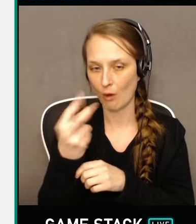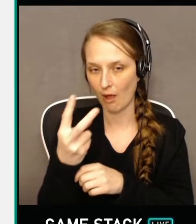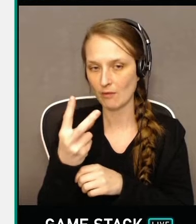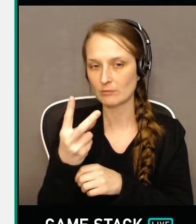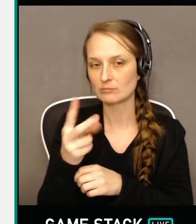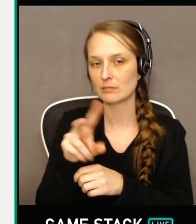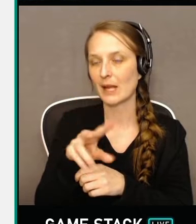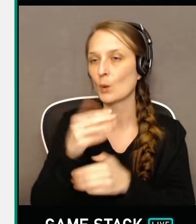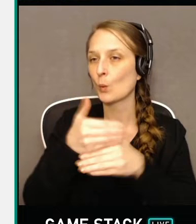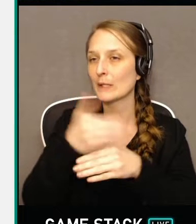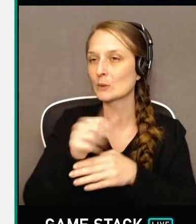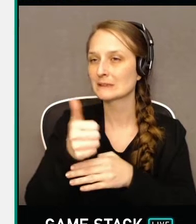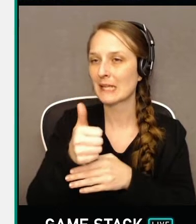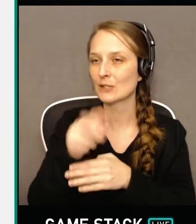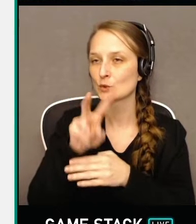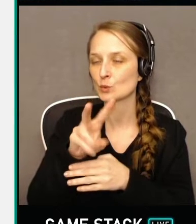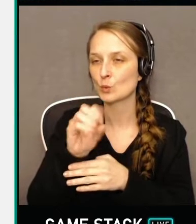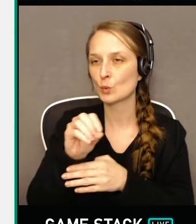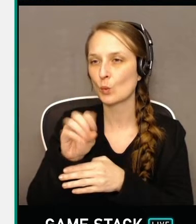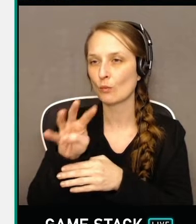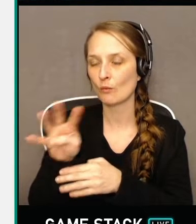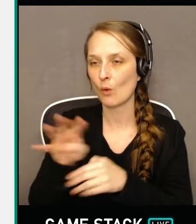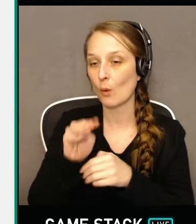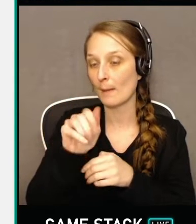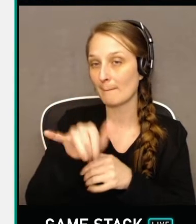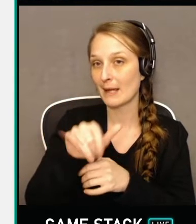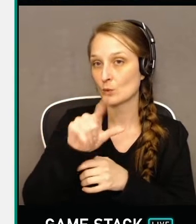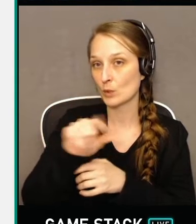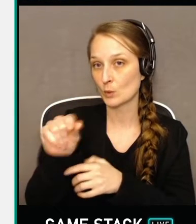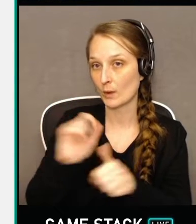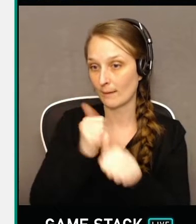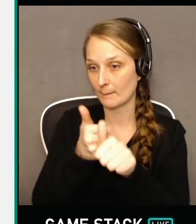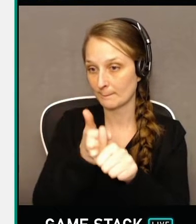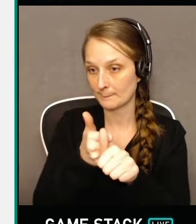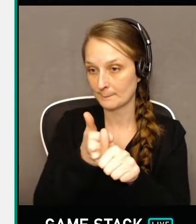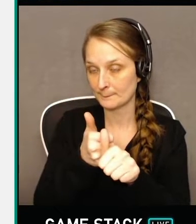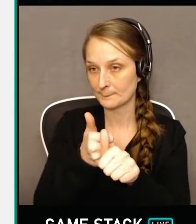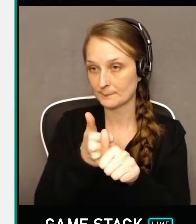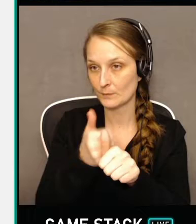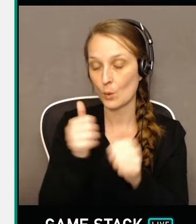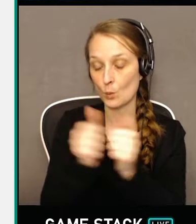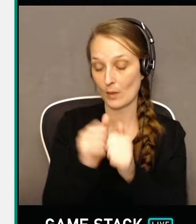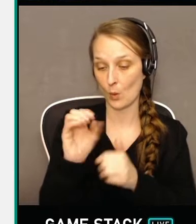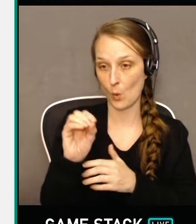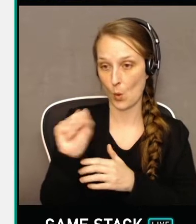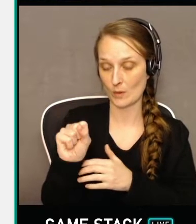version 2004 or the May 2020 update. With the OS as our makeshift Pico,